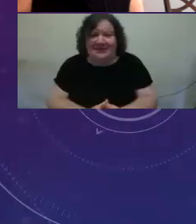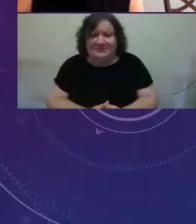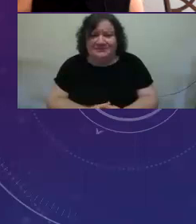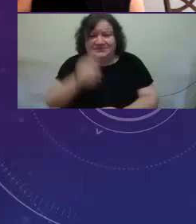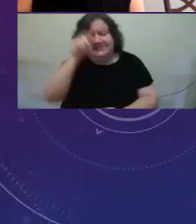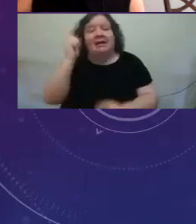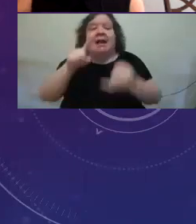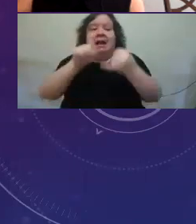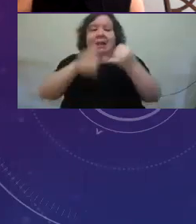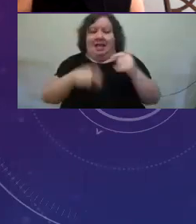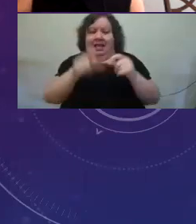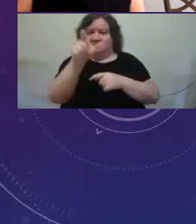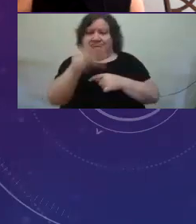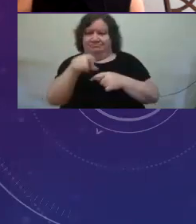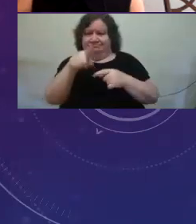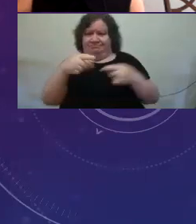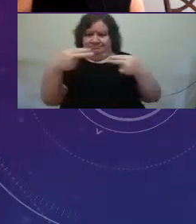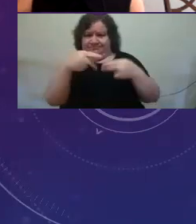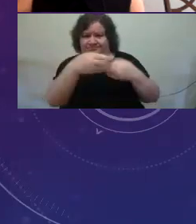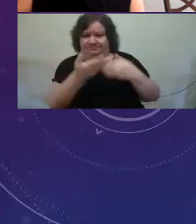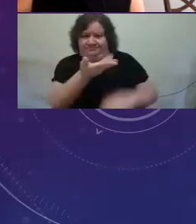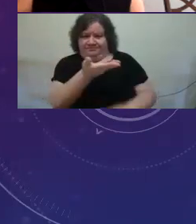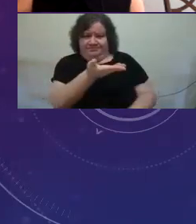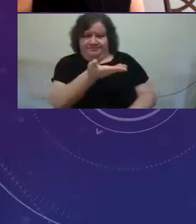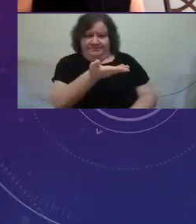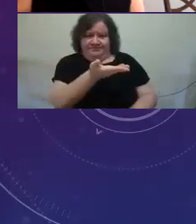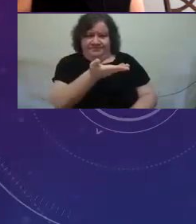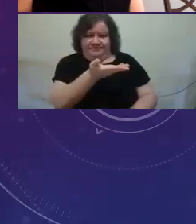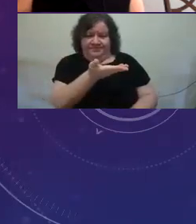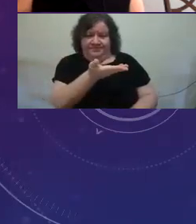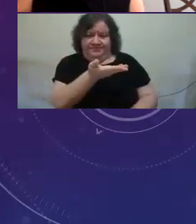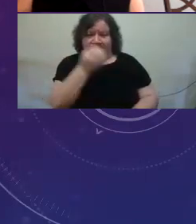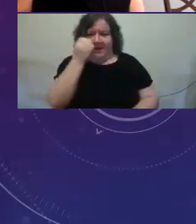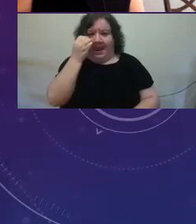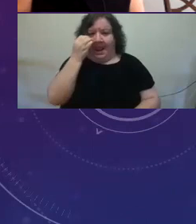okay here is the information if you have questions you can email me my email